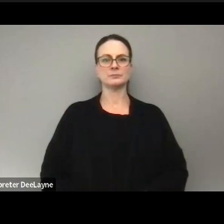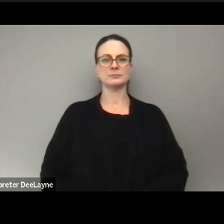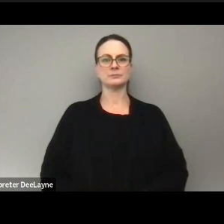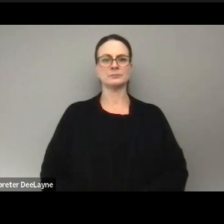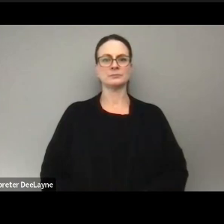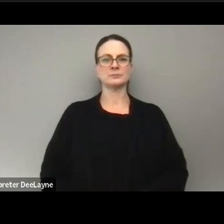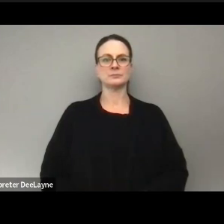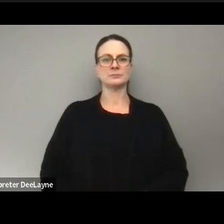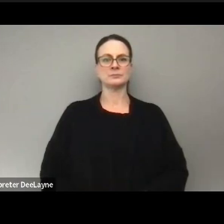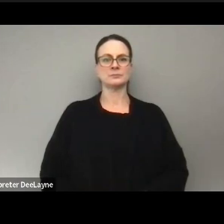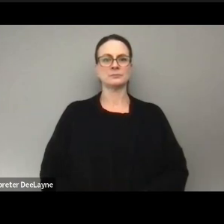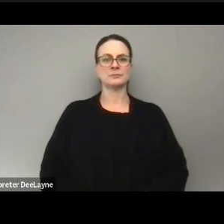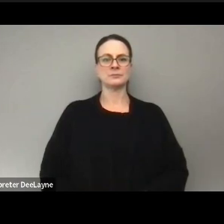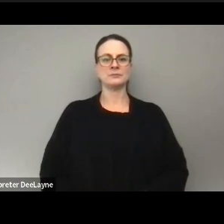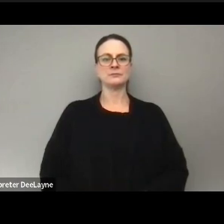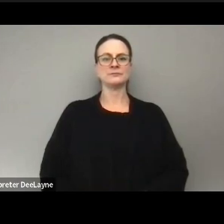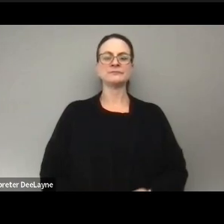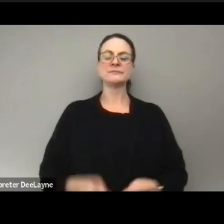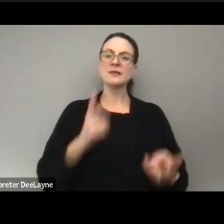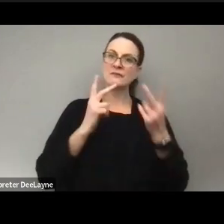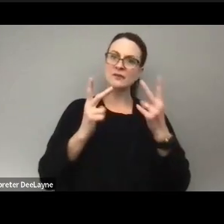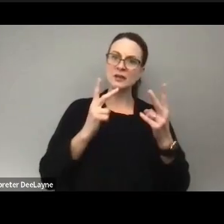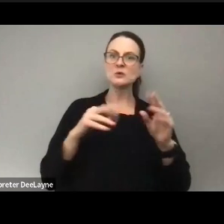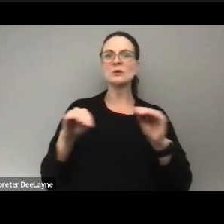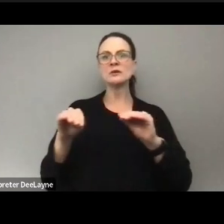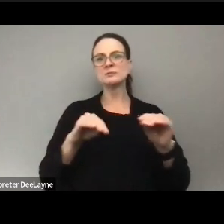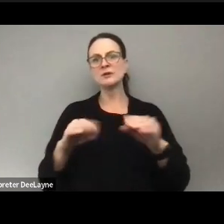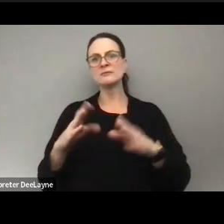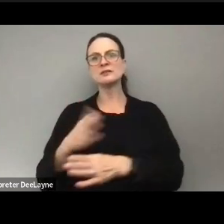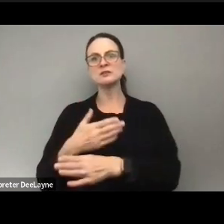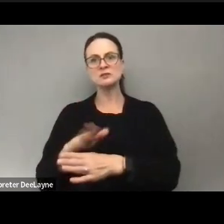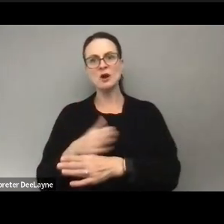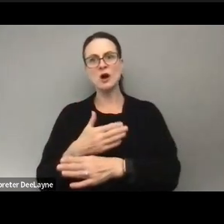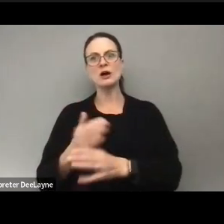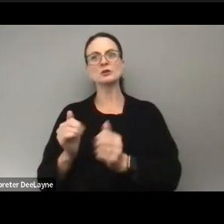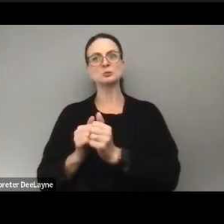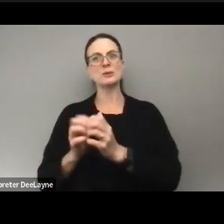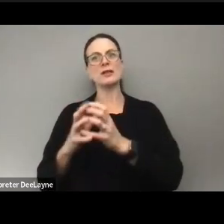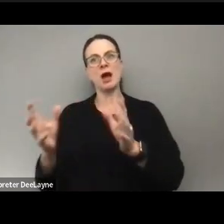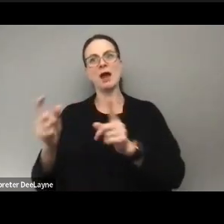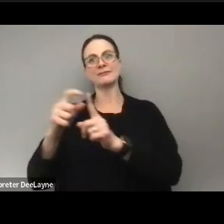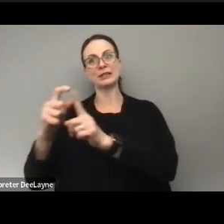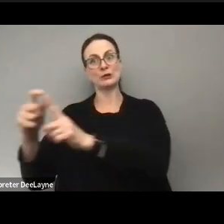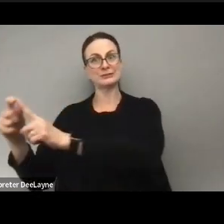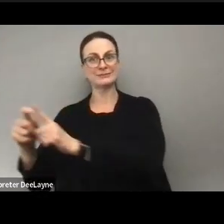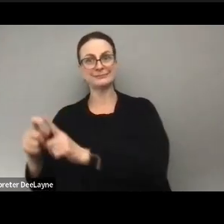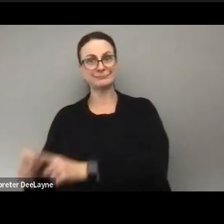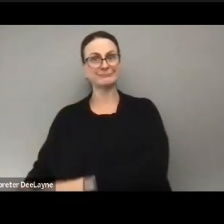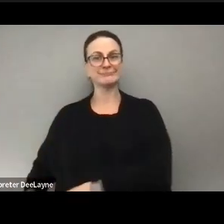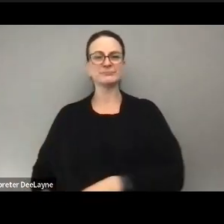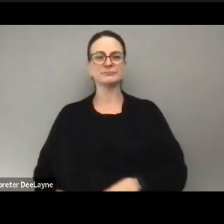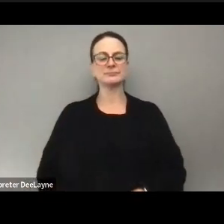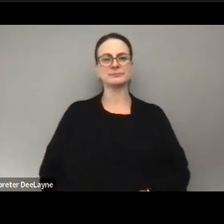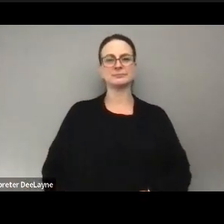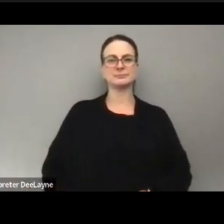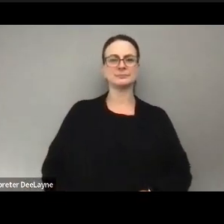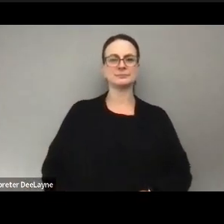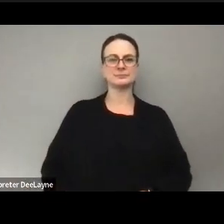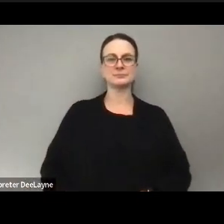Visuals, movement songs with lyrical movements. Excellent. Someone mentioned we don't use the arts